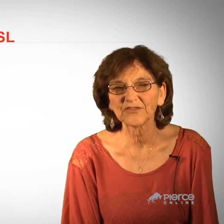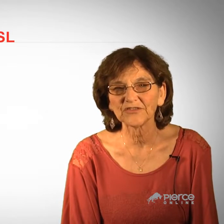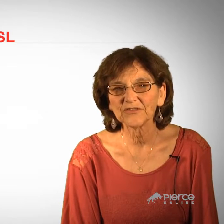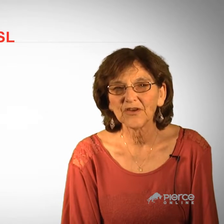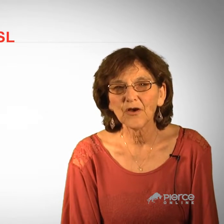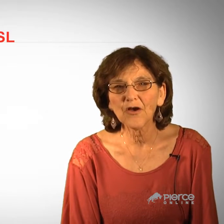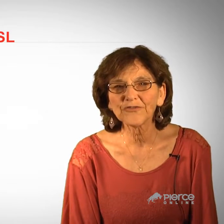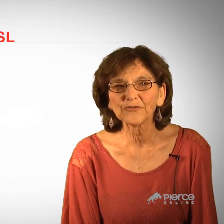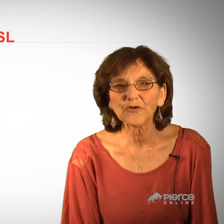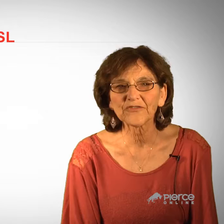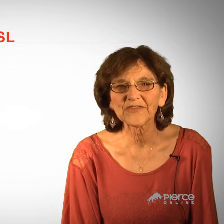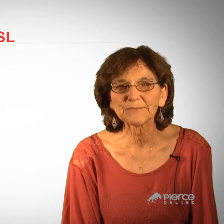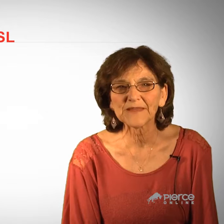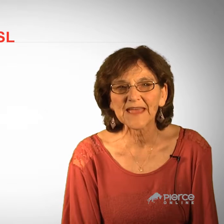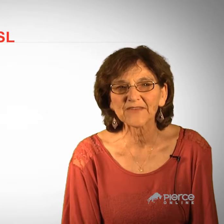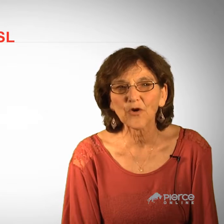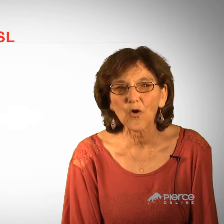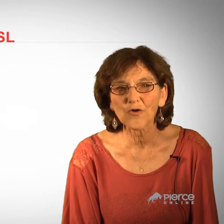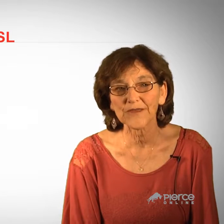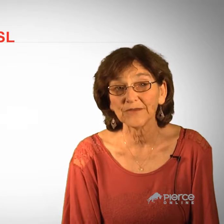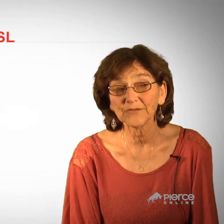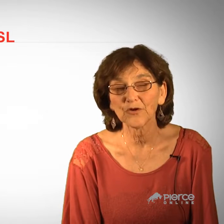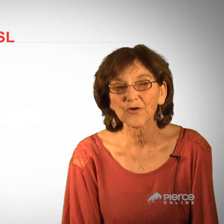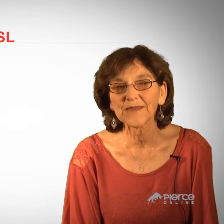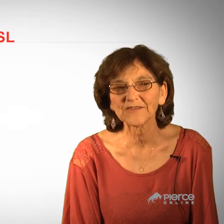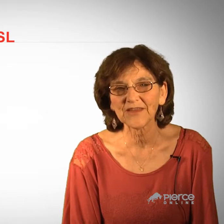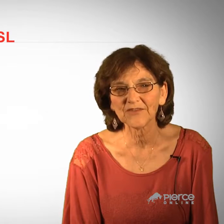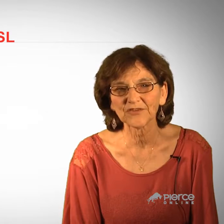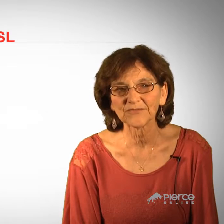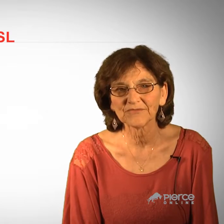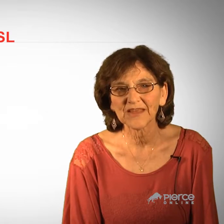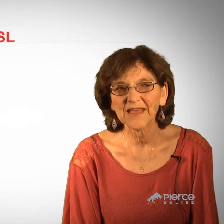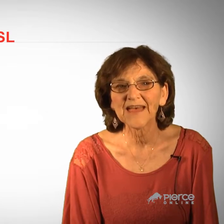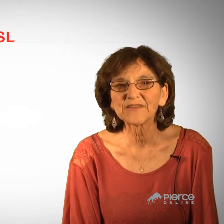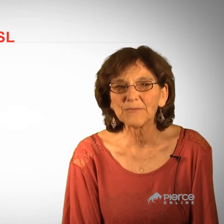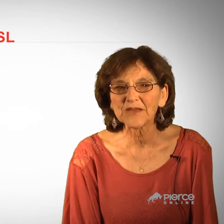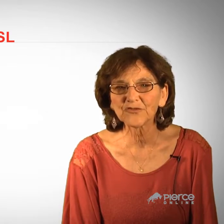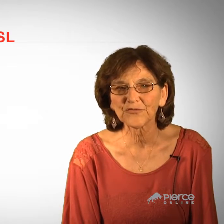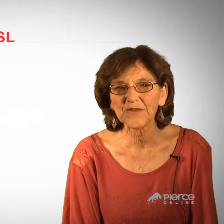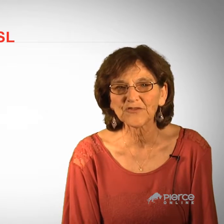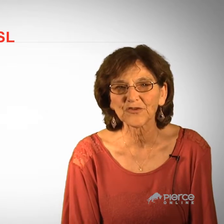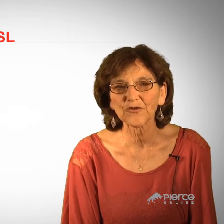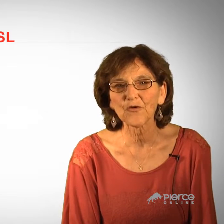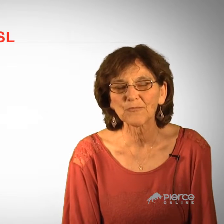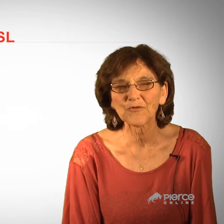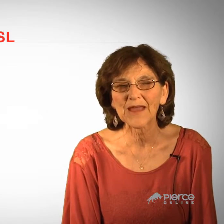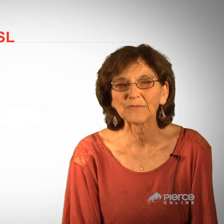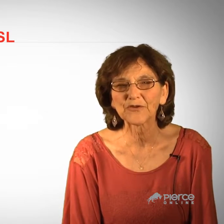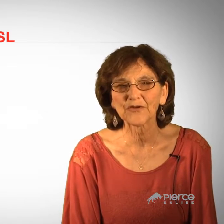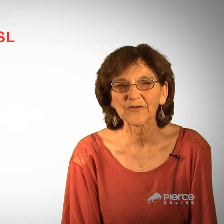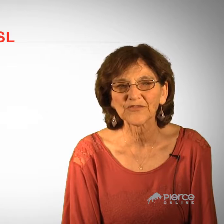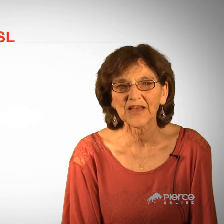also known simply as ORI, orientation, as a major feature or parameter of sign